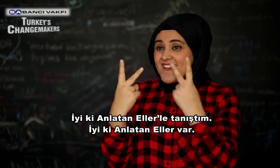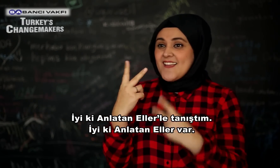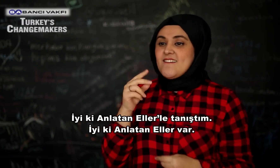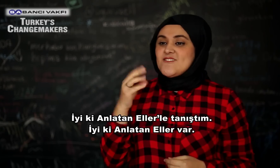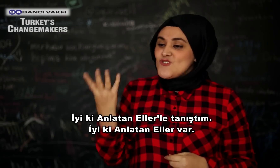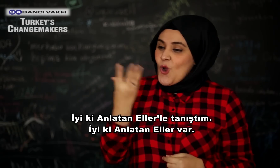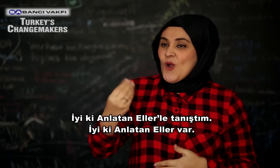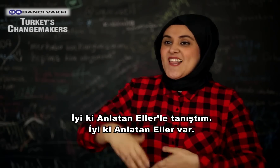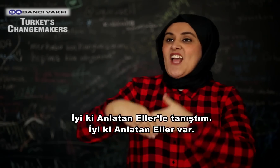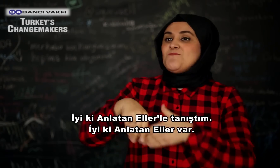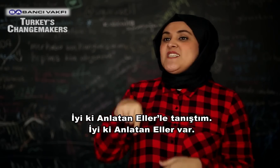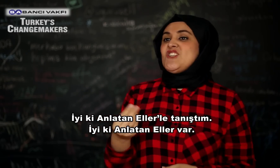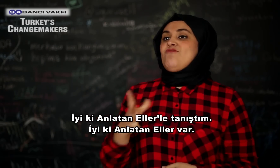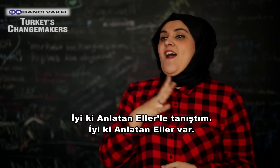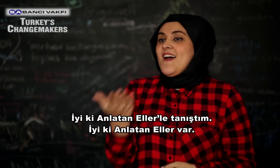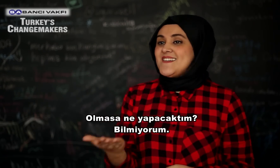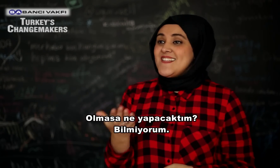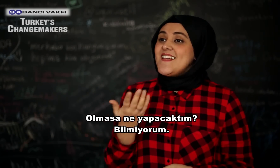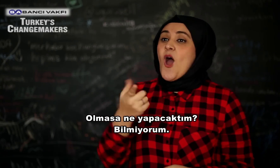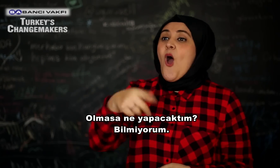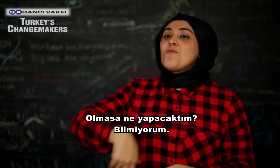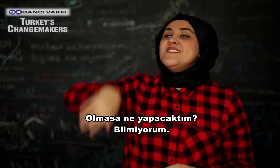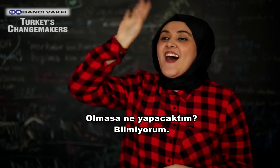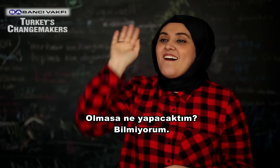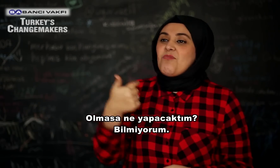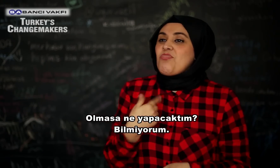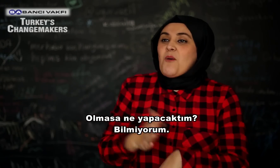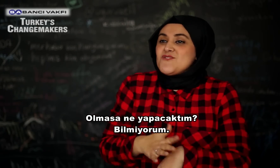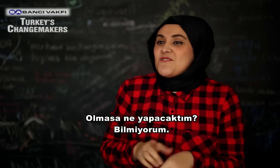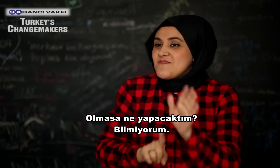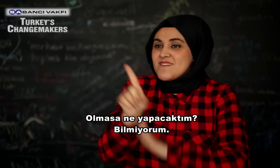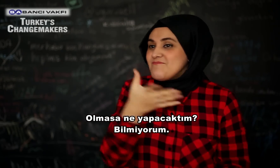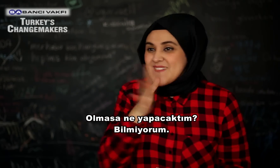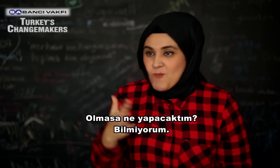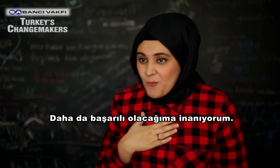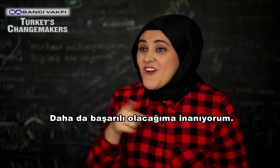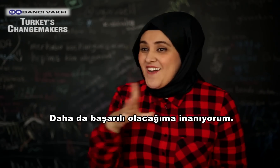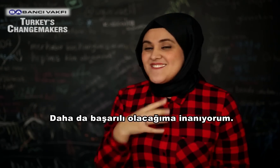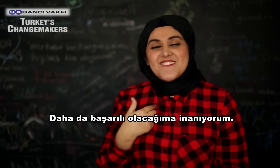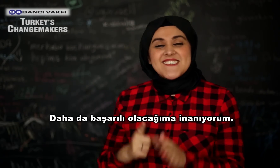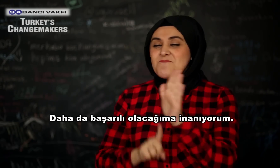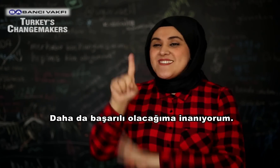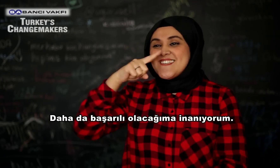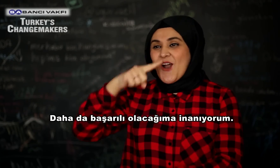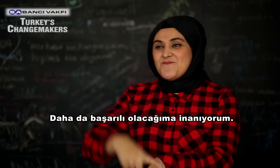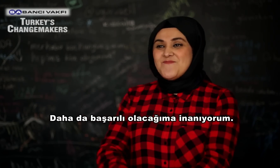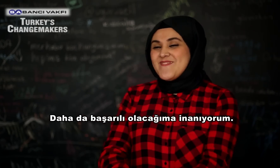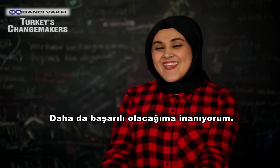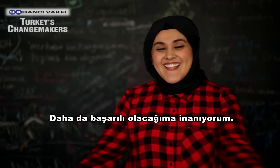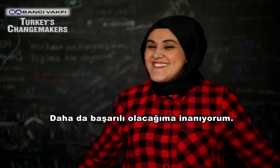I am glad that I met Talking Hand and it exists. I don’t know what I would do without it. I believe I will be even more successful.